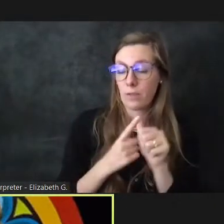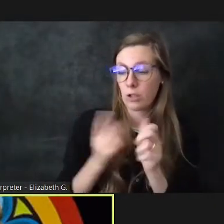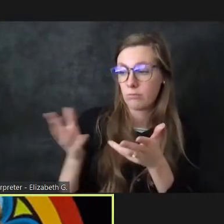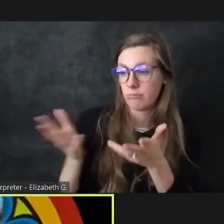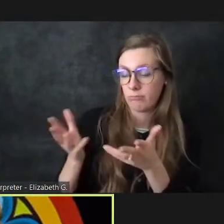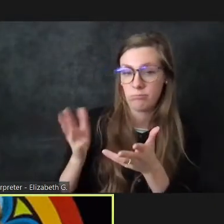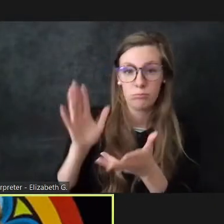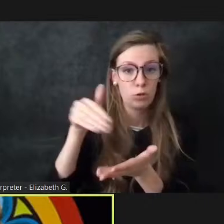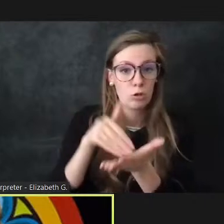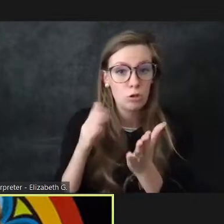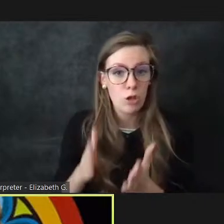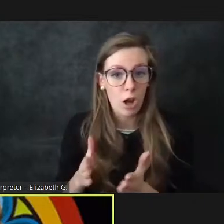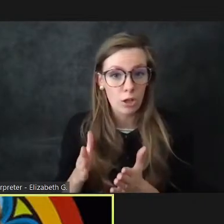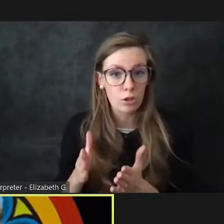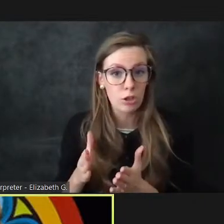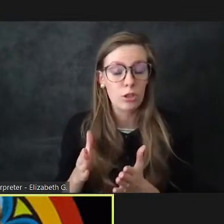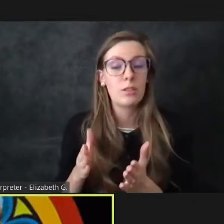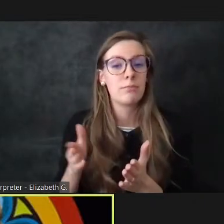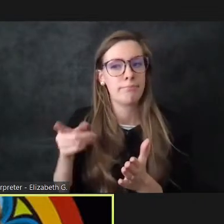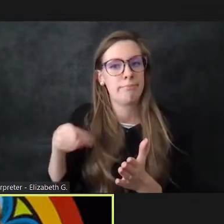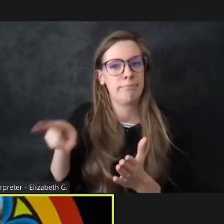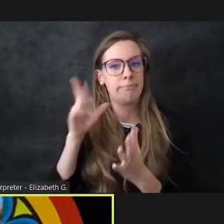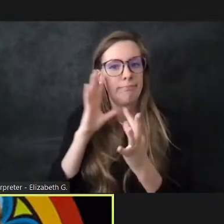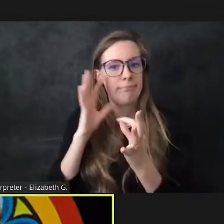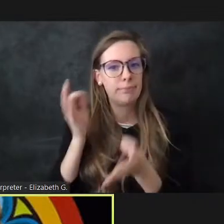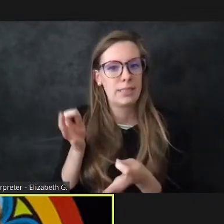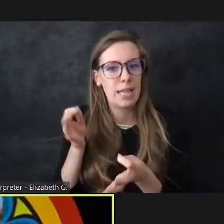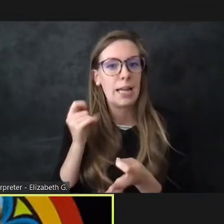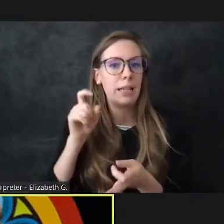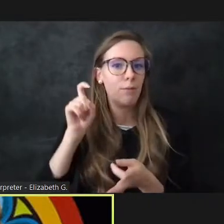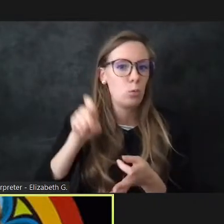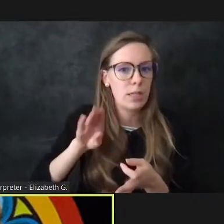medical provider, to see if you should receive it.